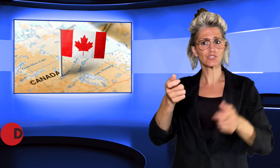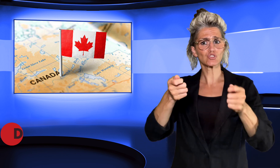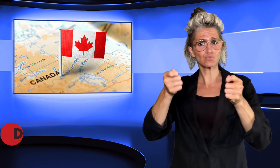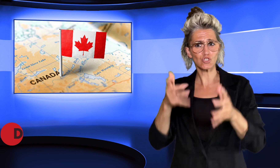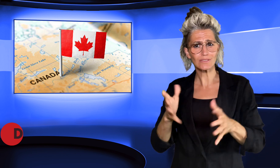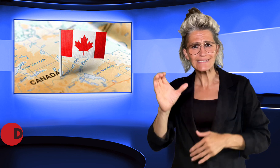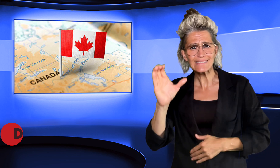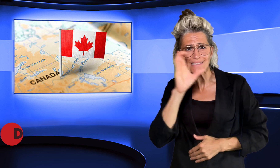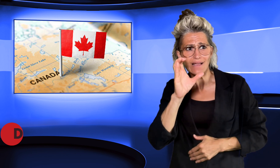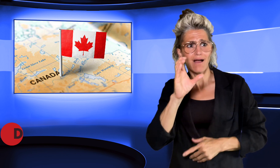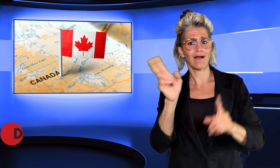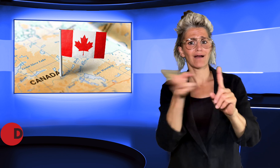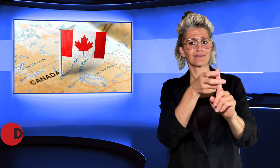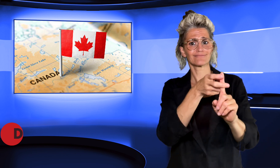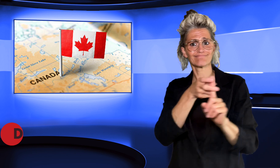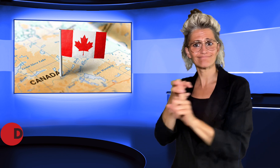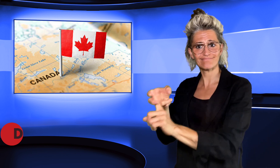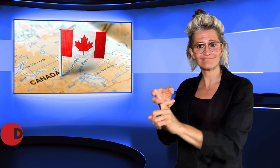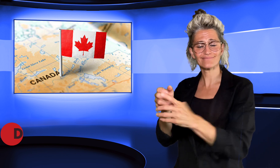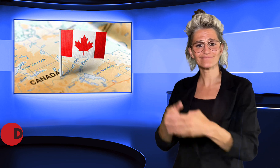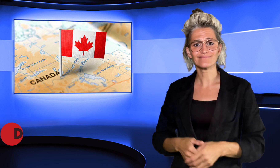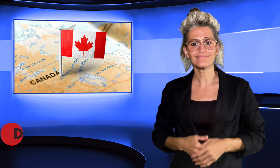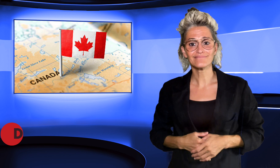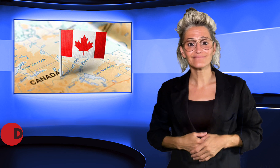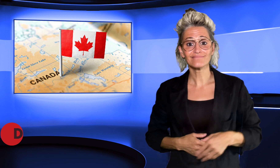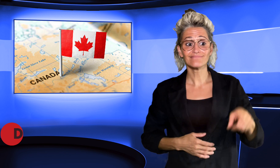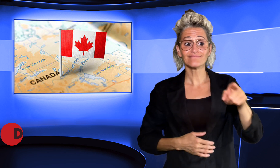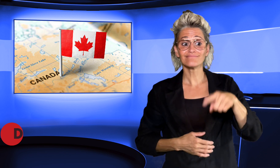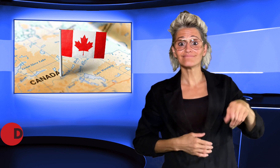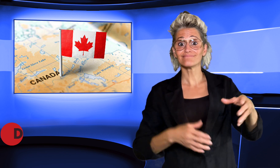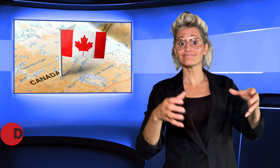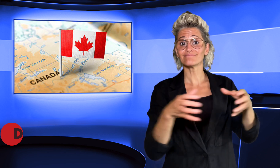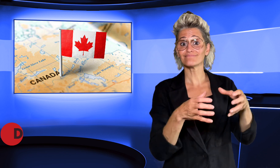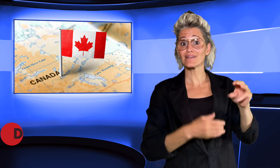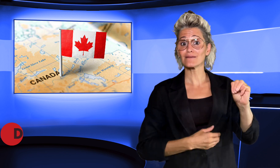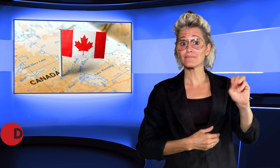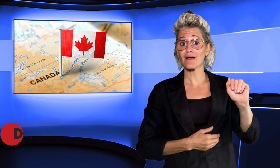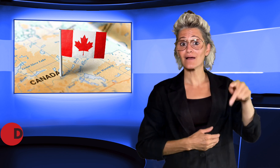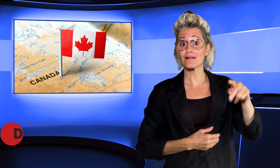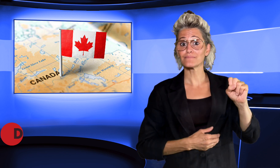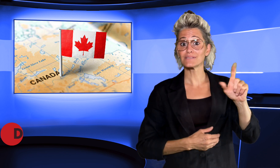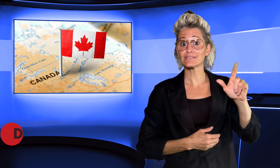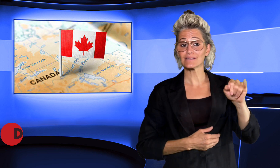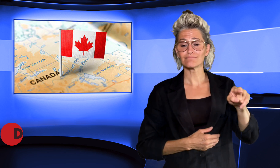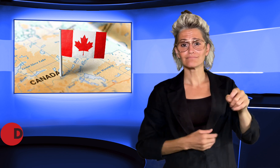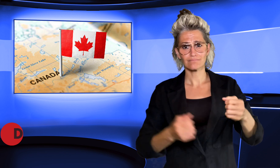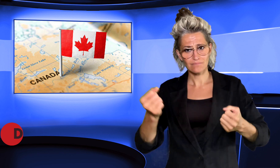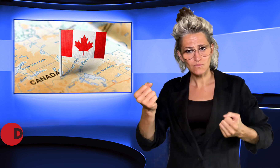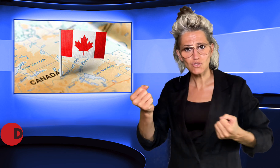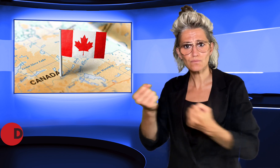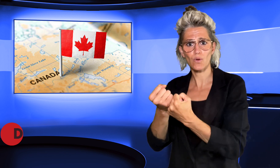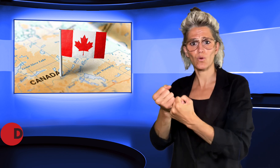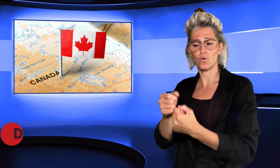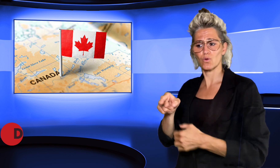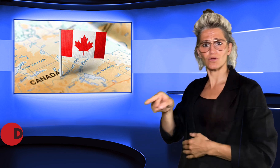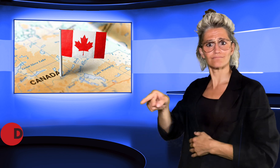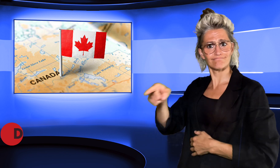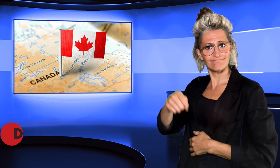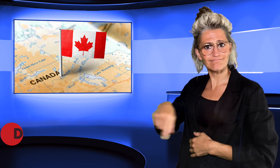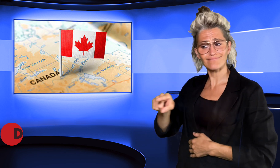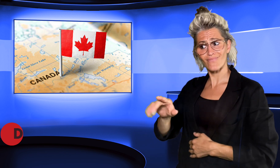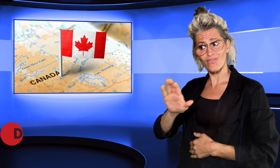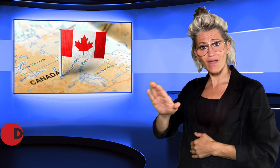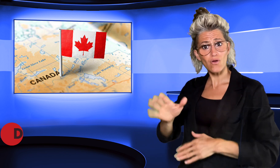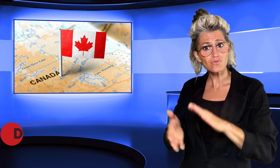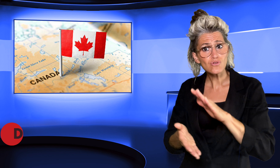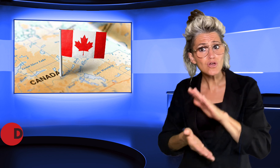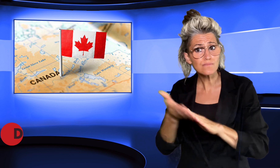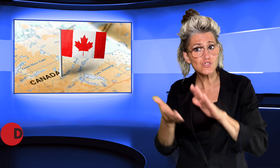a new executive director. With MAPSLI behind them, SDHHNS will need